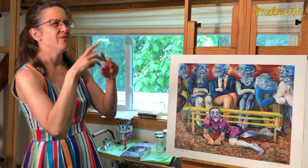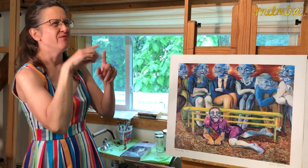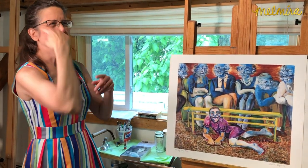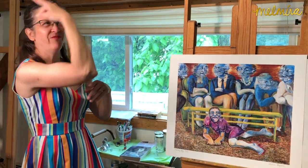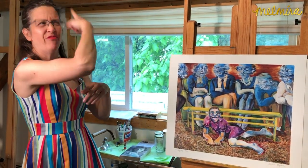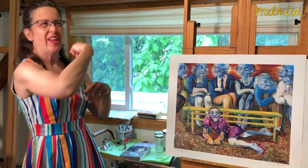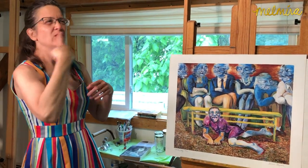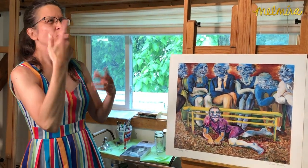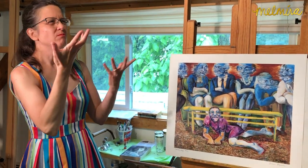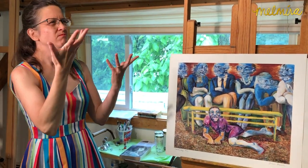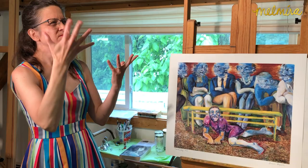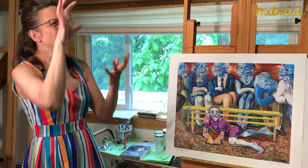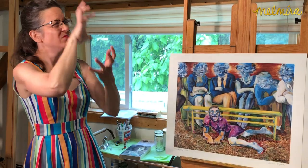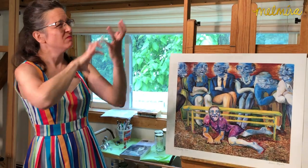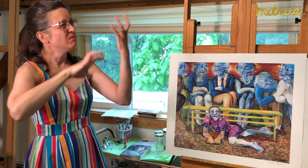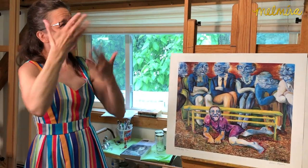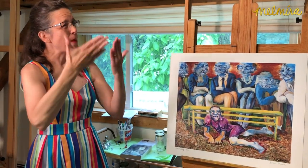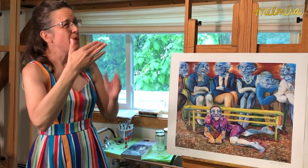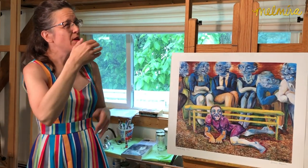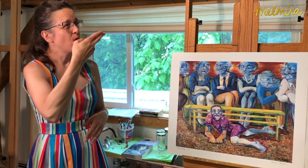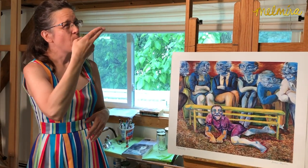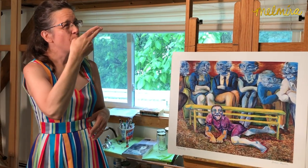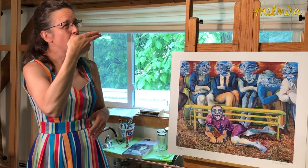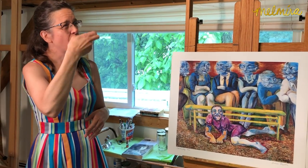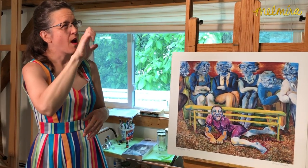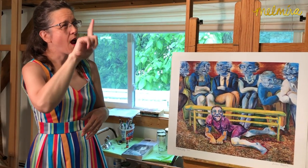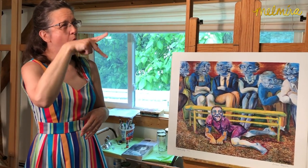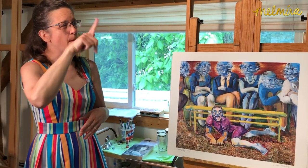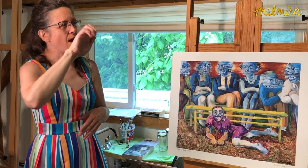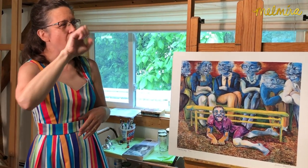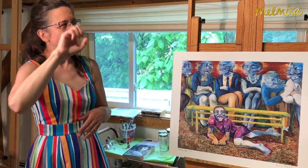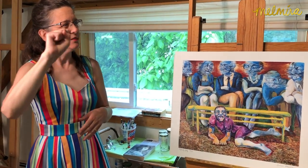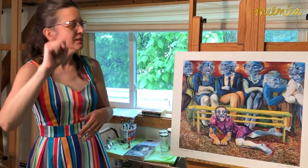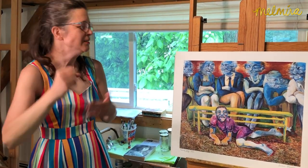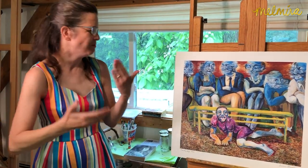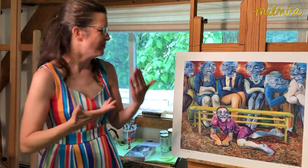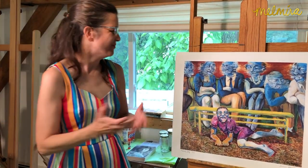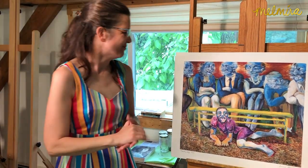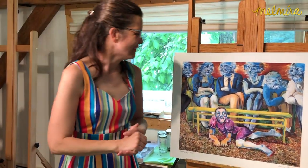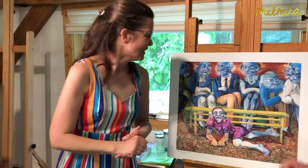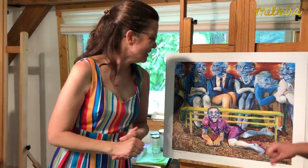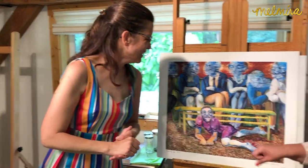Her face looks confusing, maybe she feels helpless.